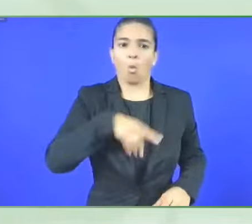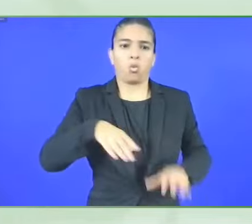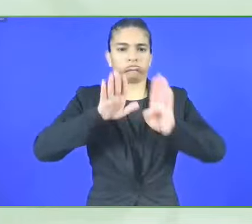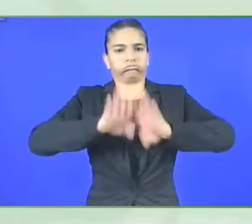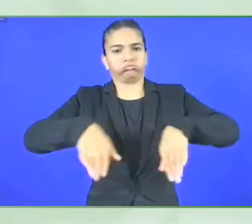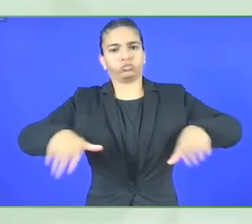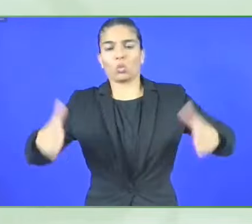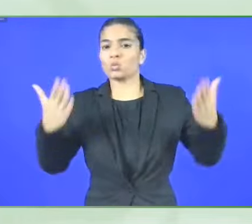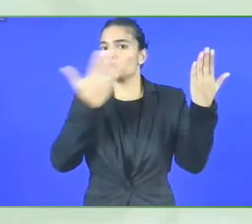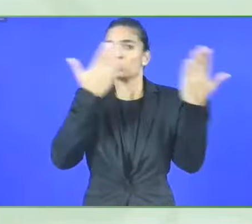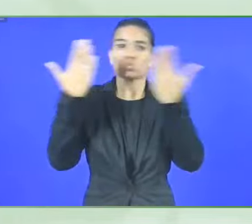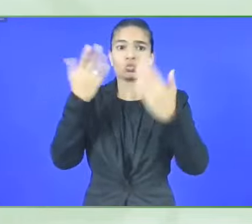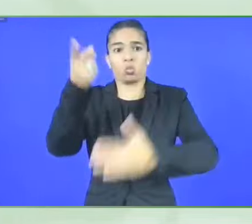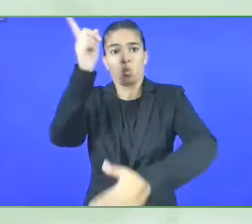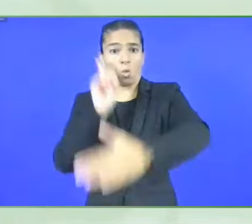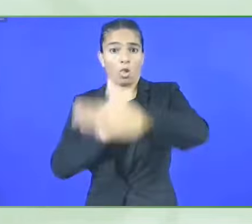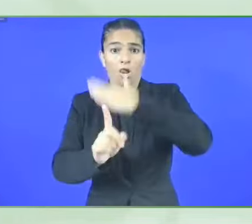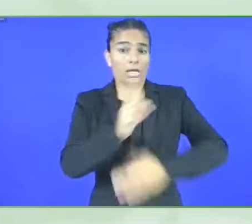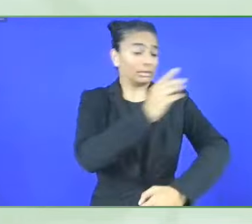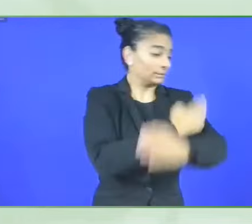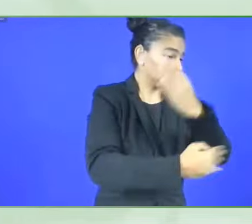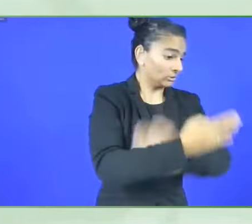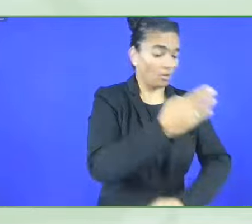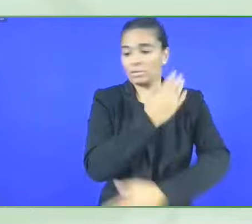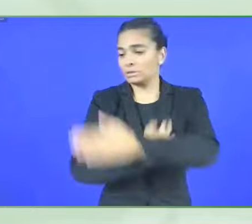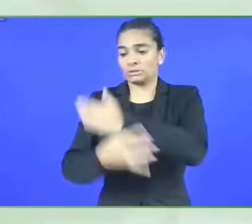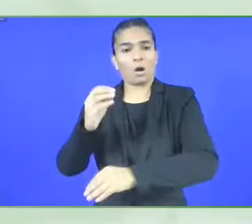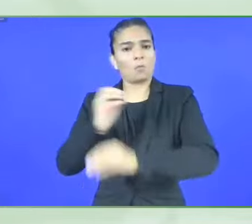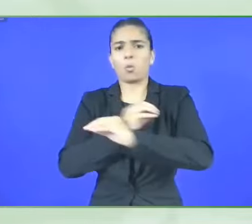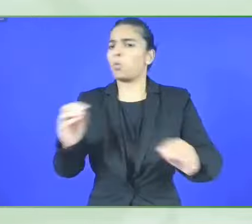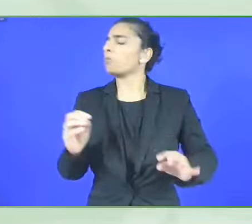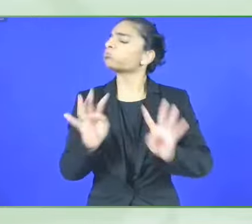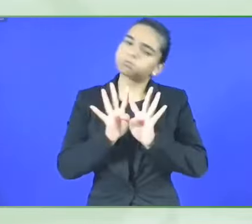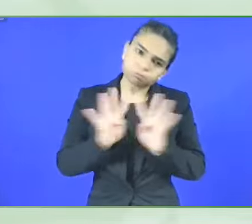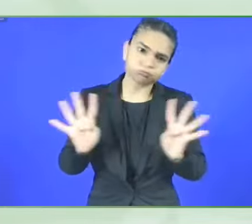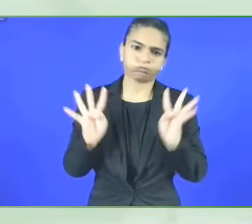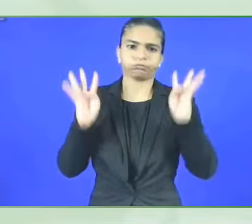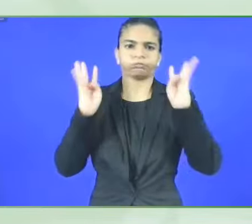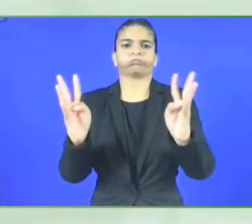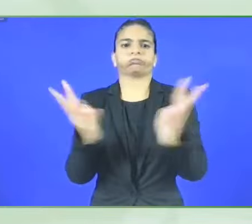At this Zero Conference.